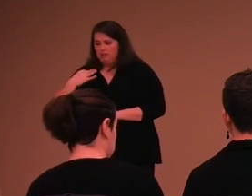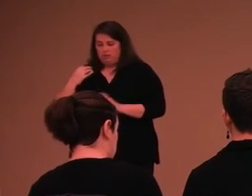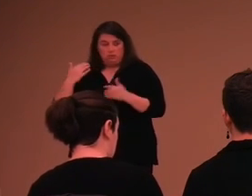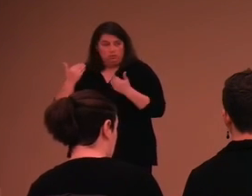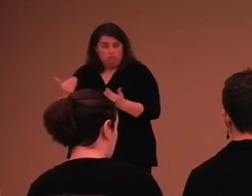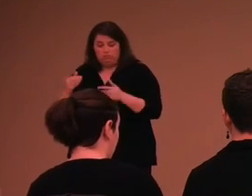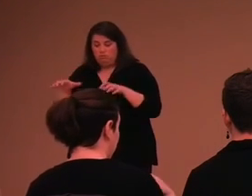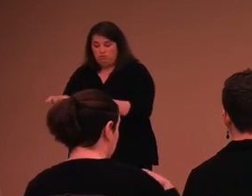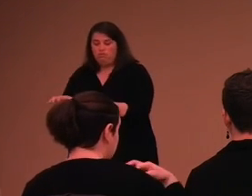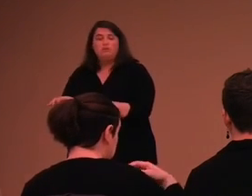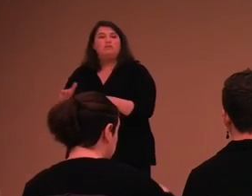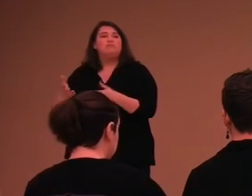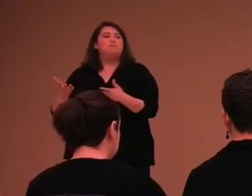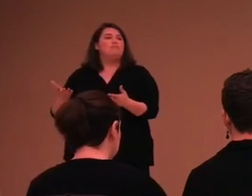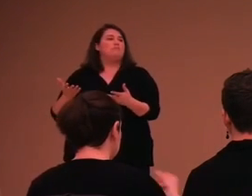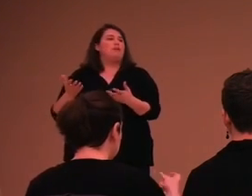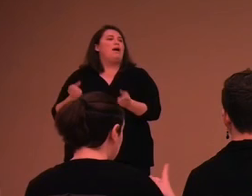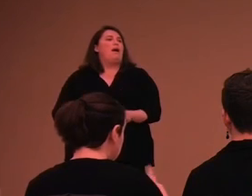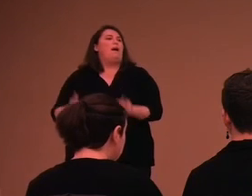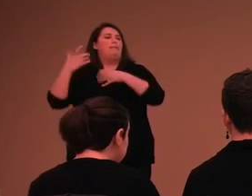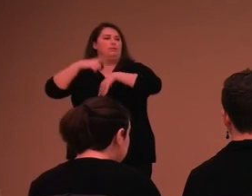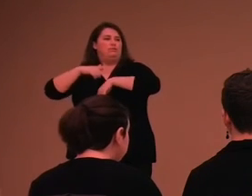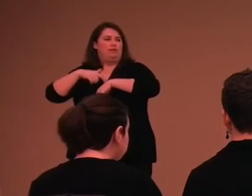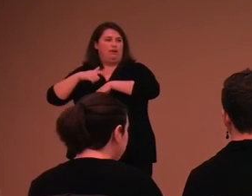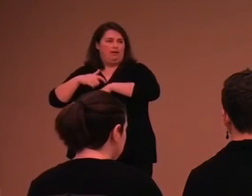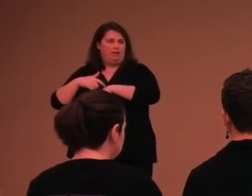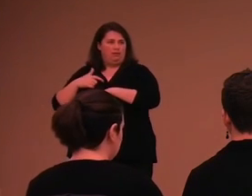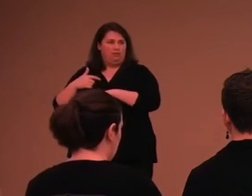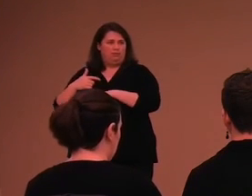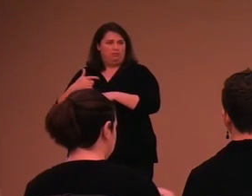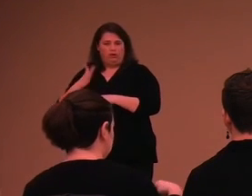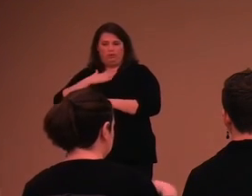Management team how much time can I put into making it work, but?